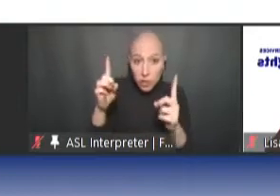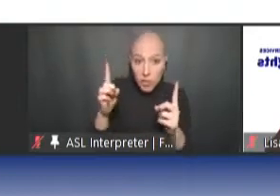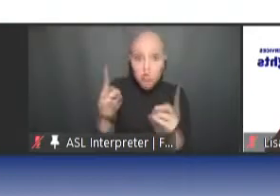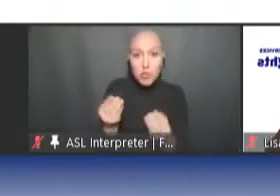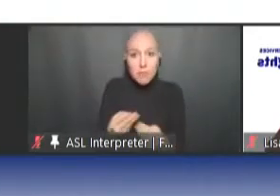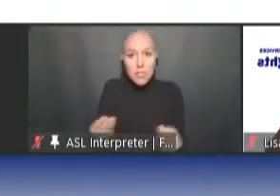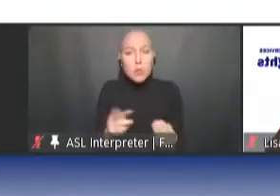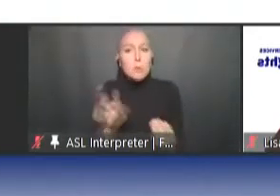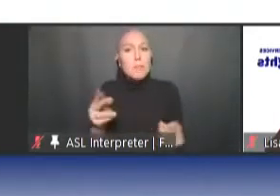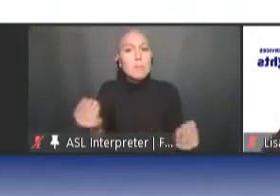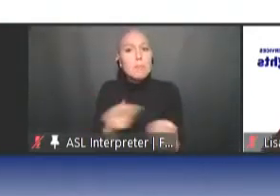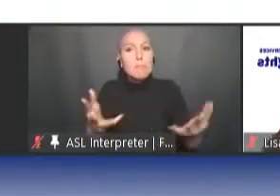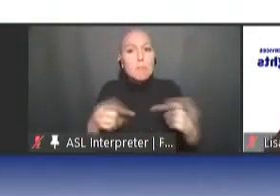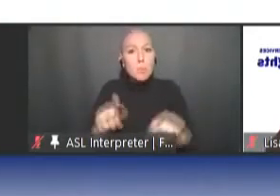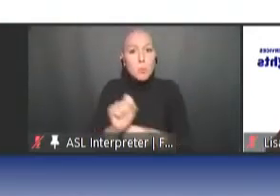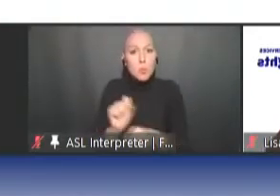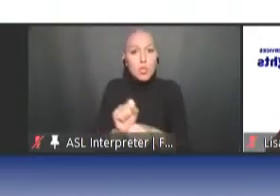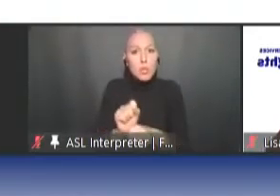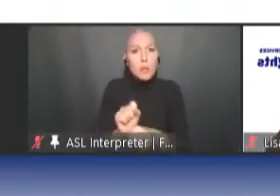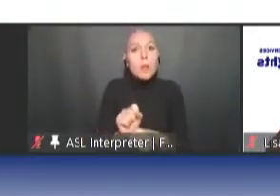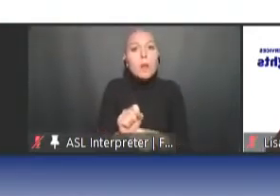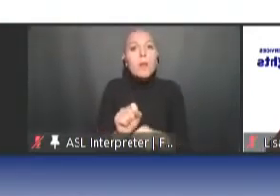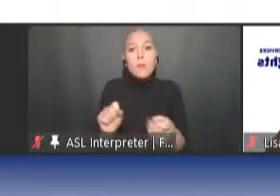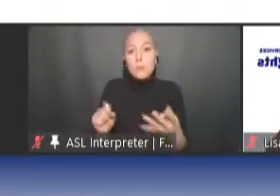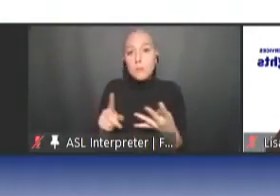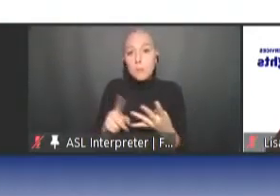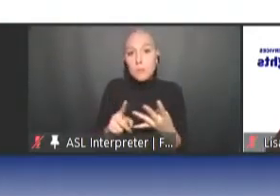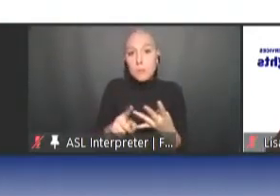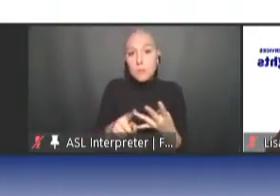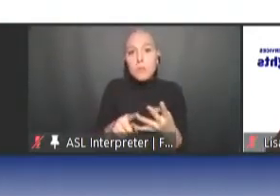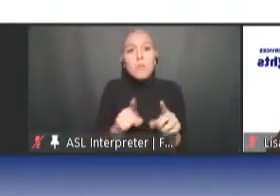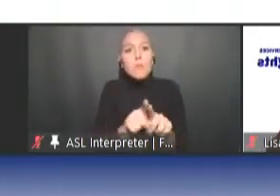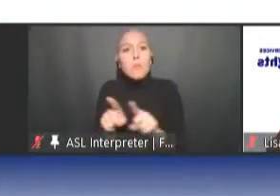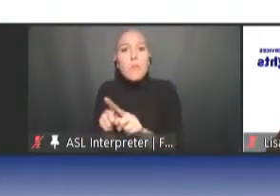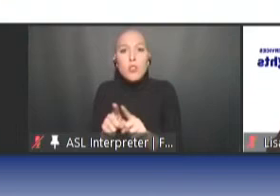create incentives such as monetary rewards for workers or perks for customers, or even